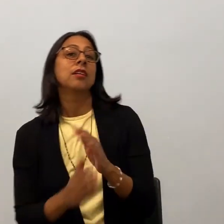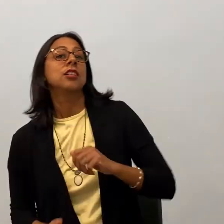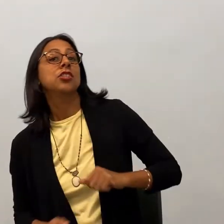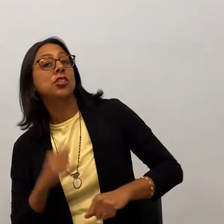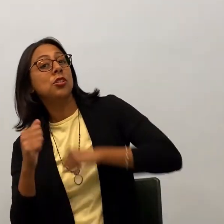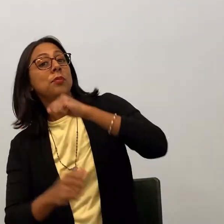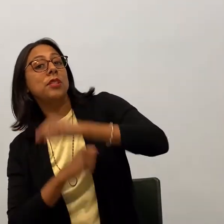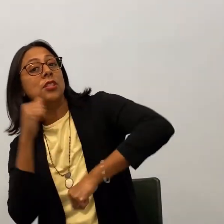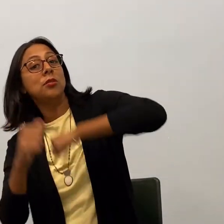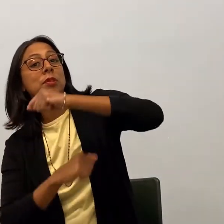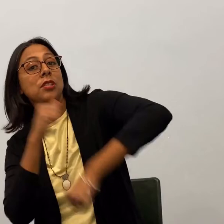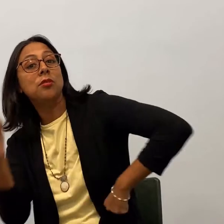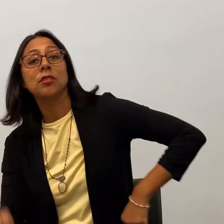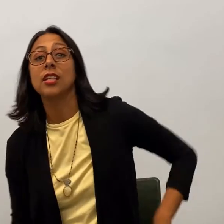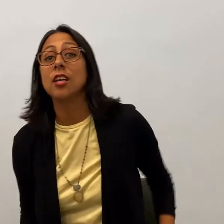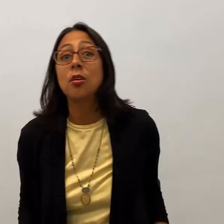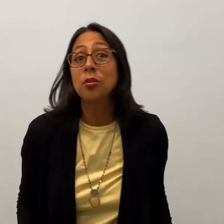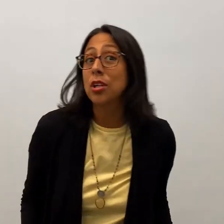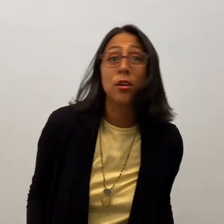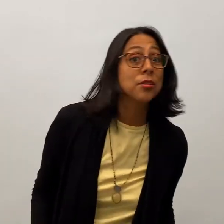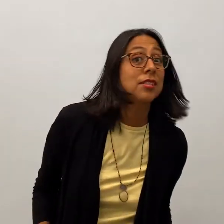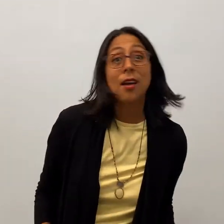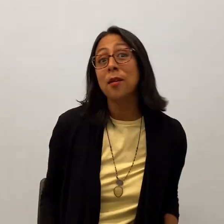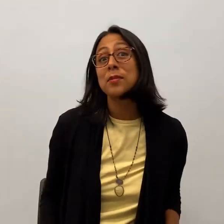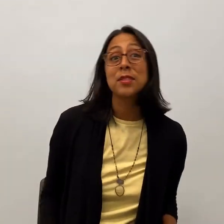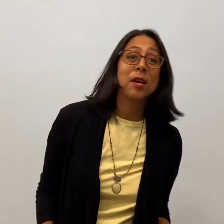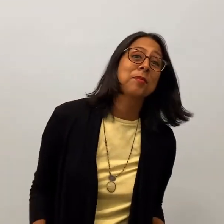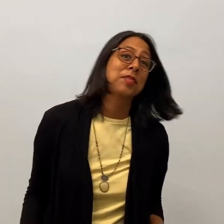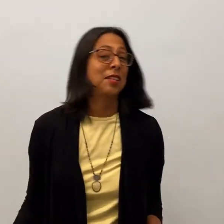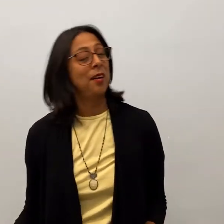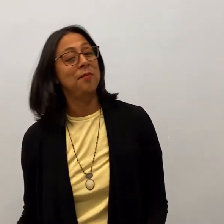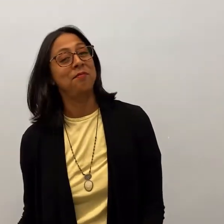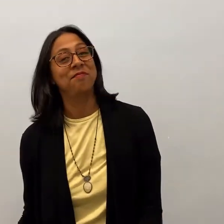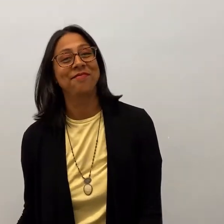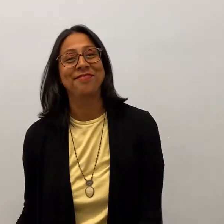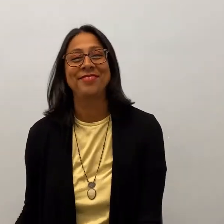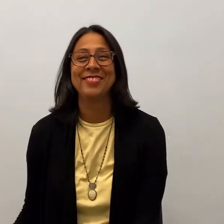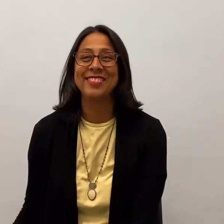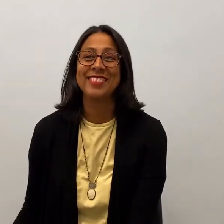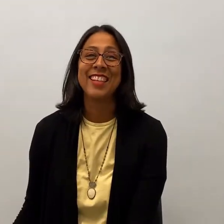[clap] shoo bee doo bee doo They don’t go stomp stomp stomp